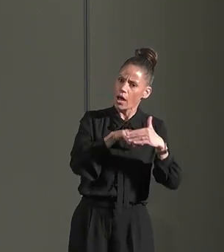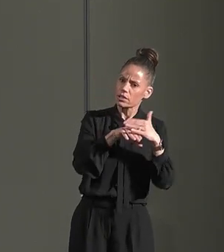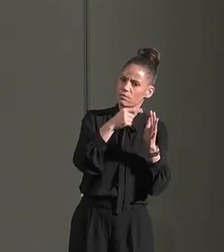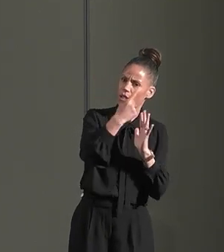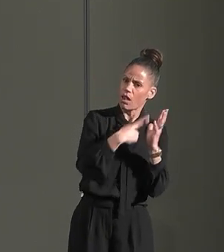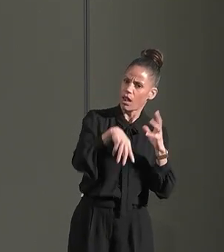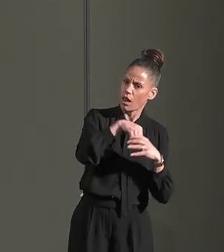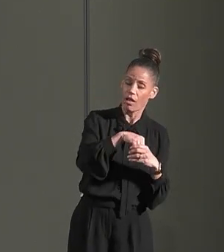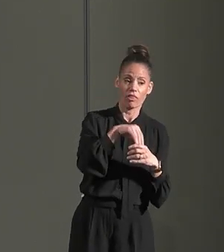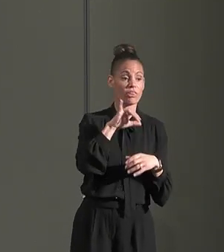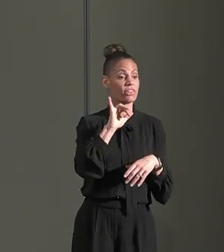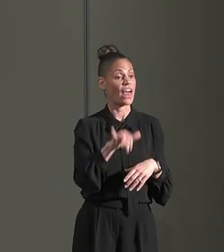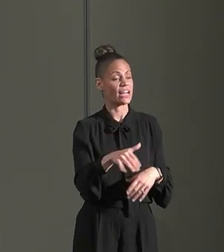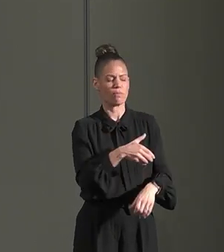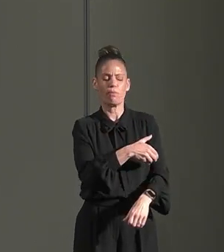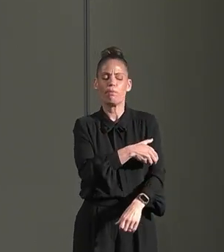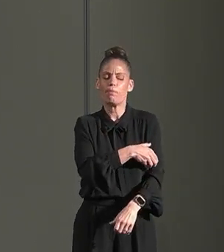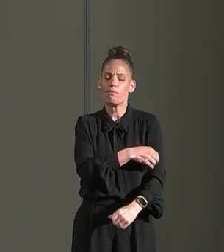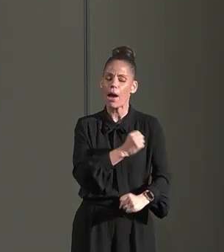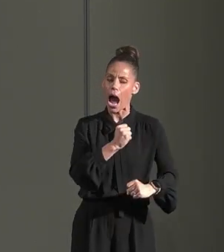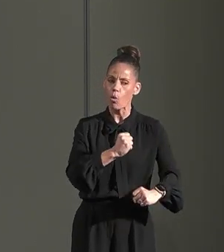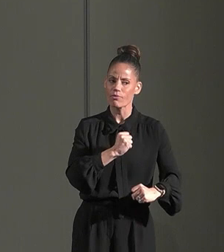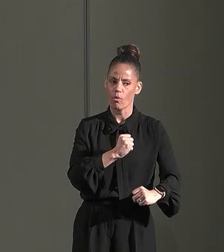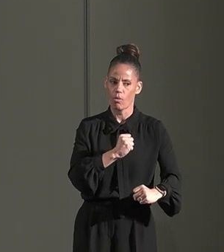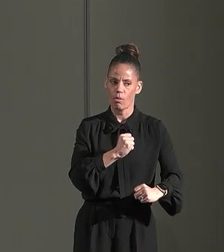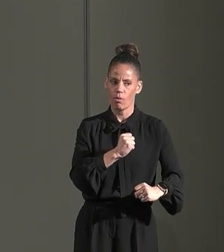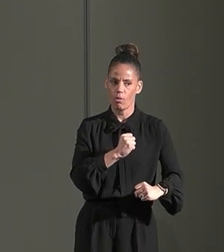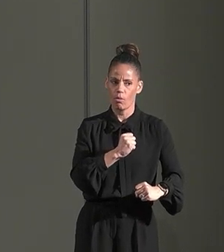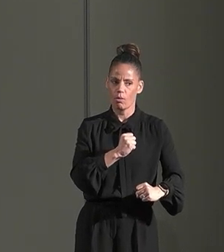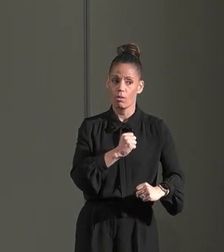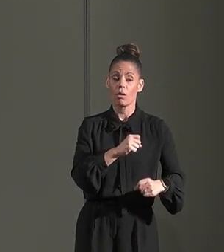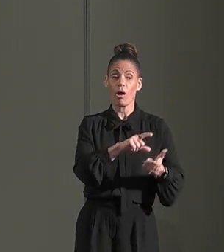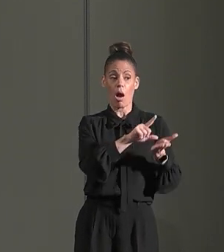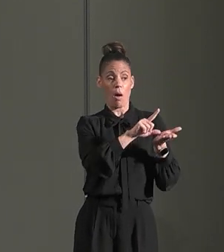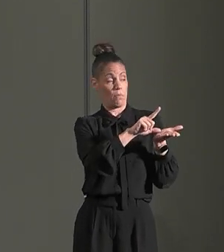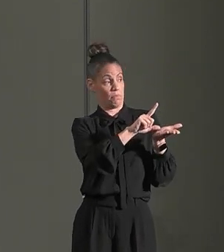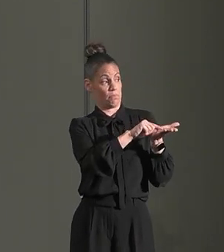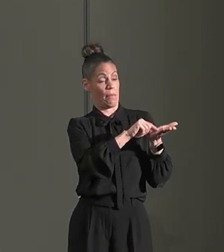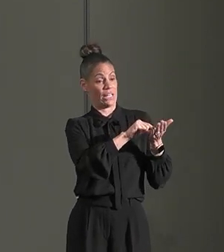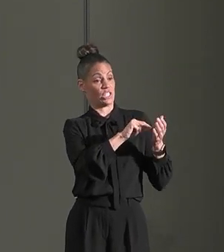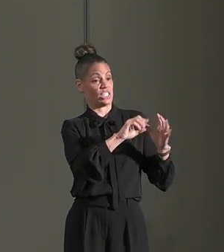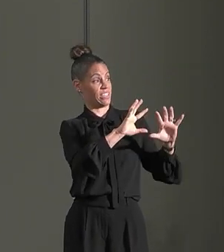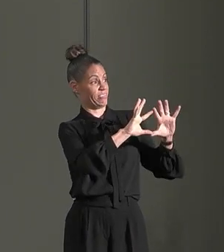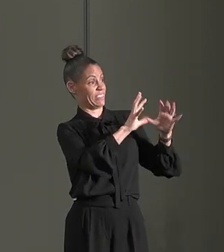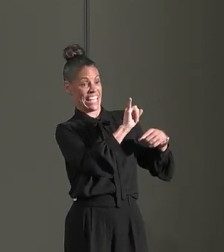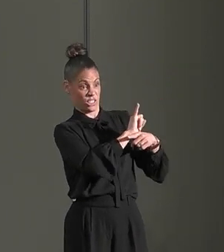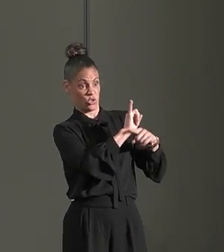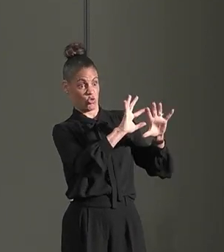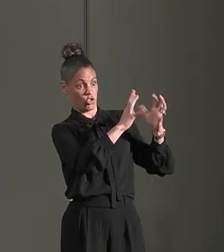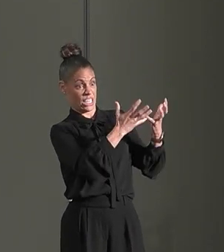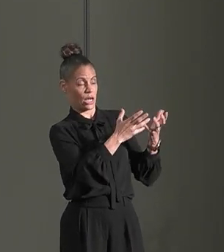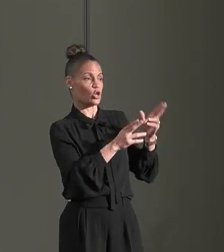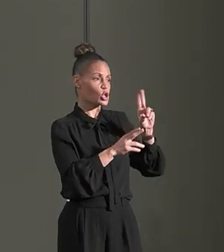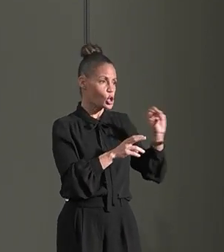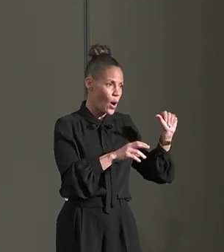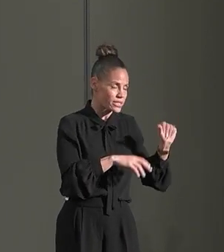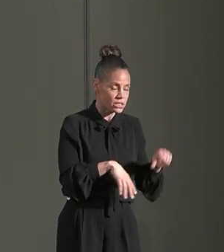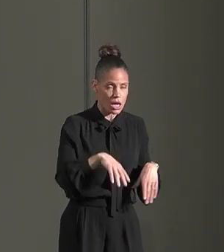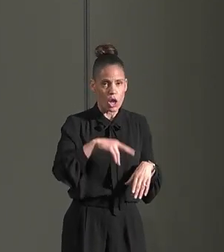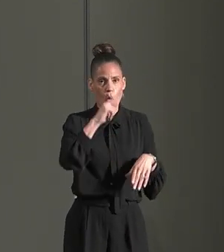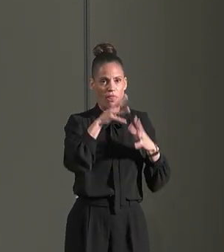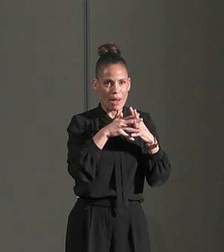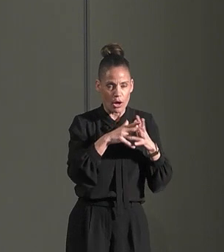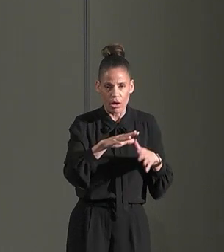Is so powerful, and it has the publishing industry in the United States and all over the world that